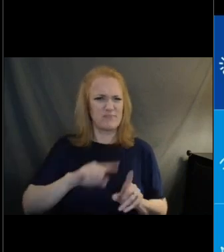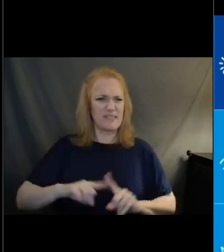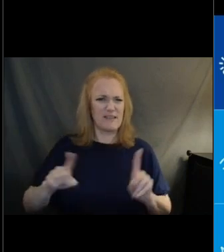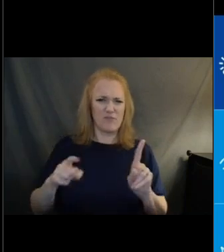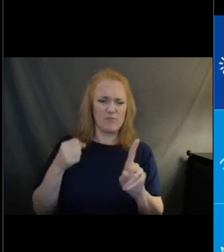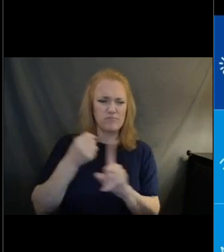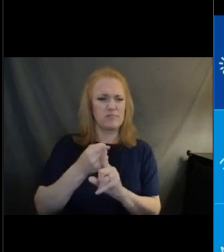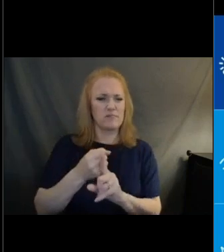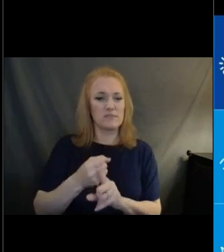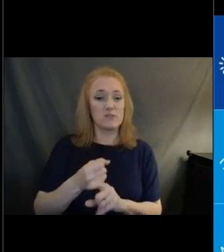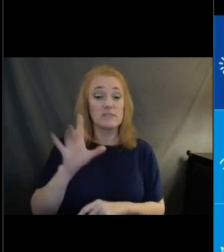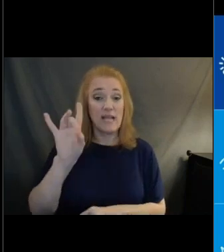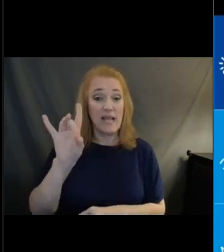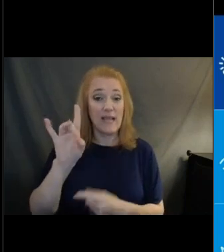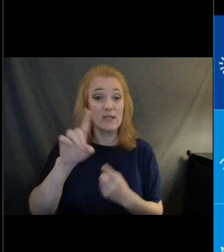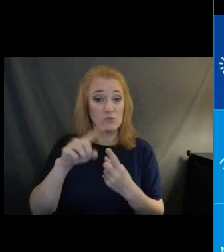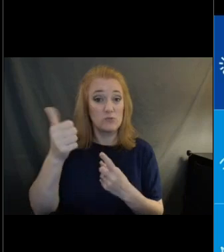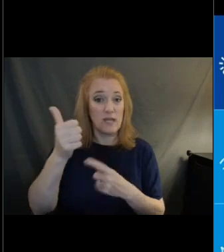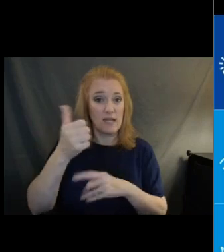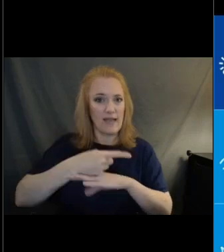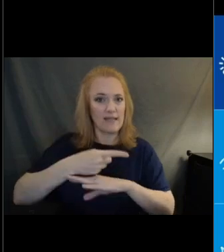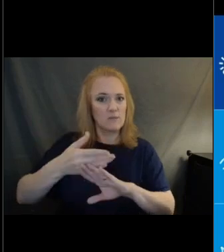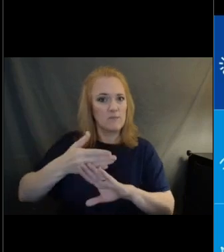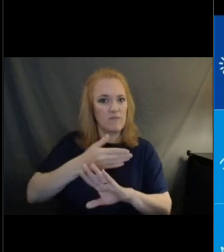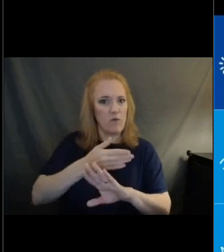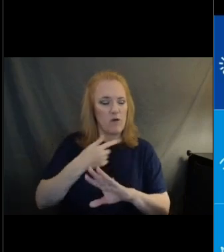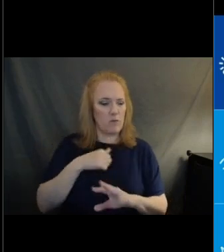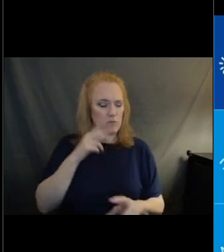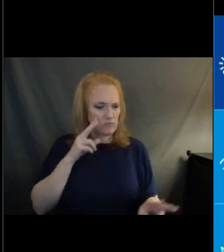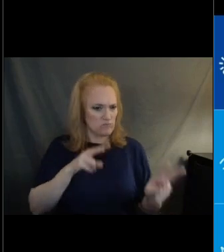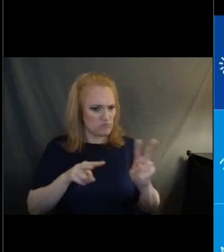and as we got closer to the event, we saw the strength and the magnitude of that particular